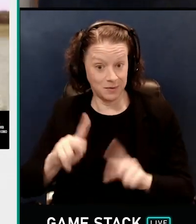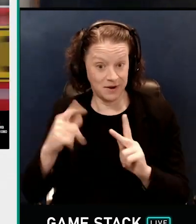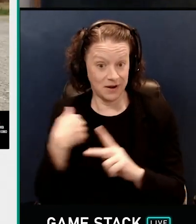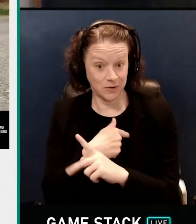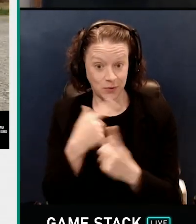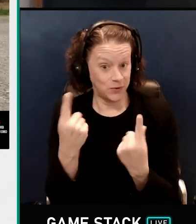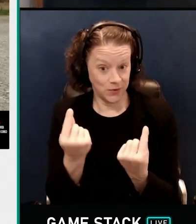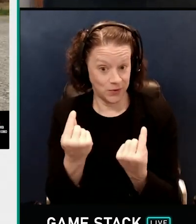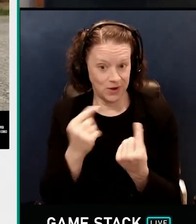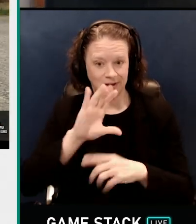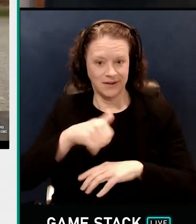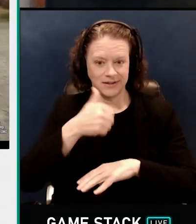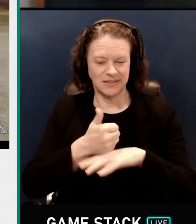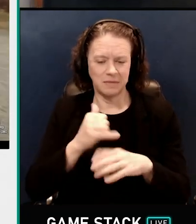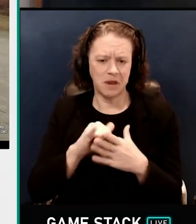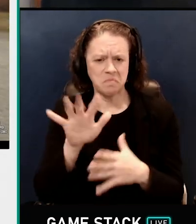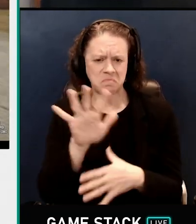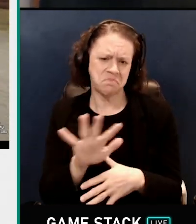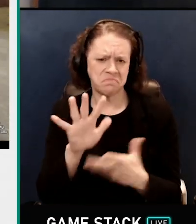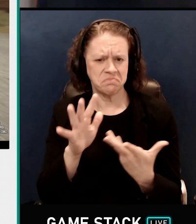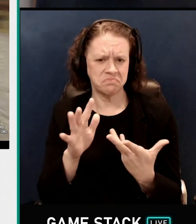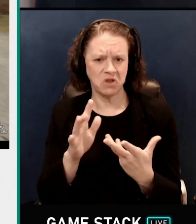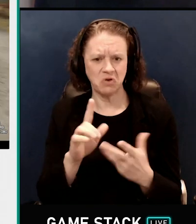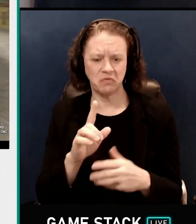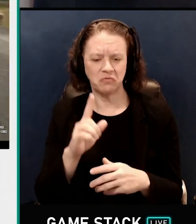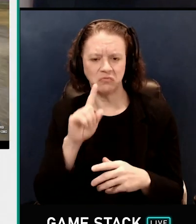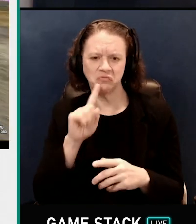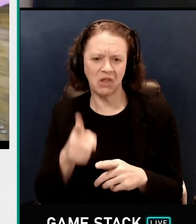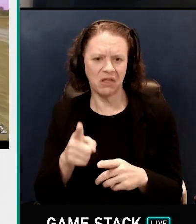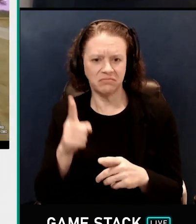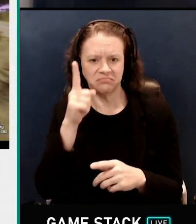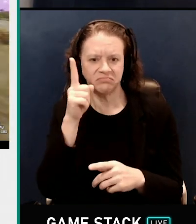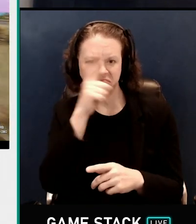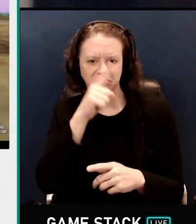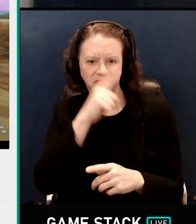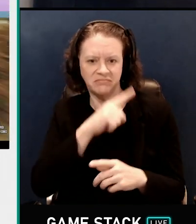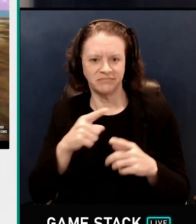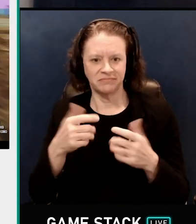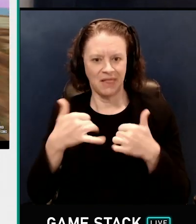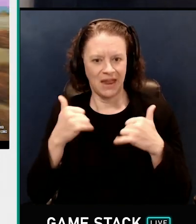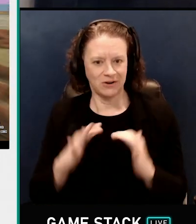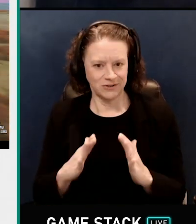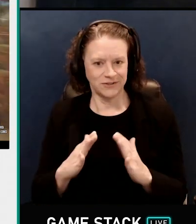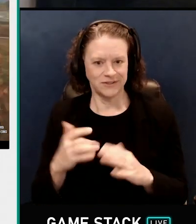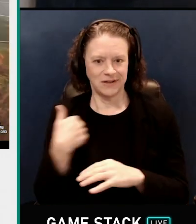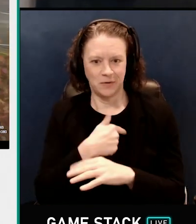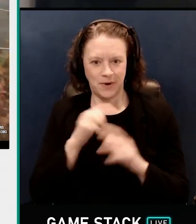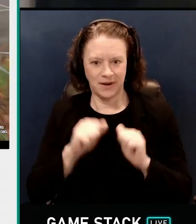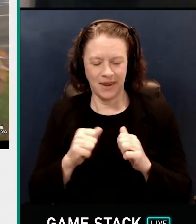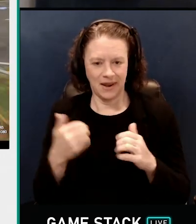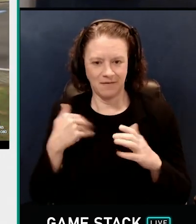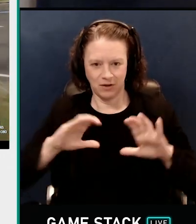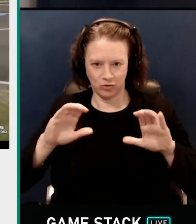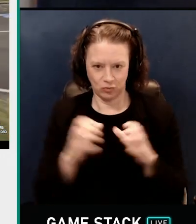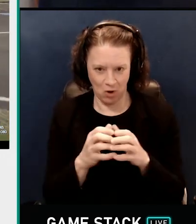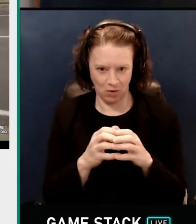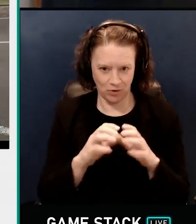create a reasonably realistic set of synthetic components that enable us to take a much smaller testing and be able